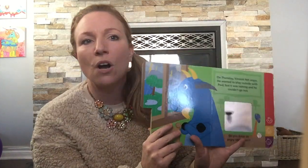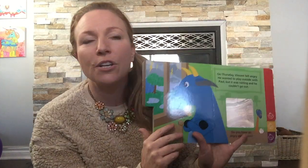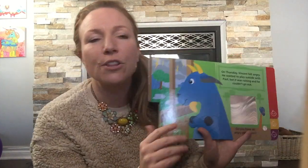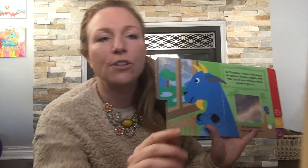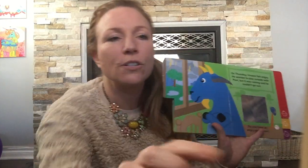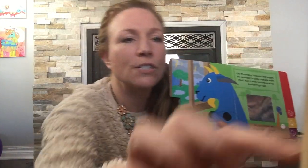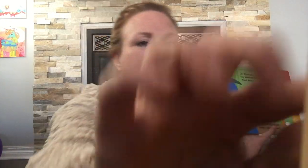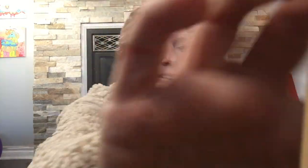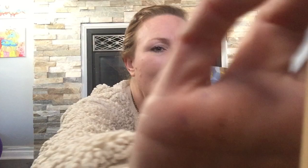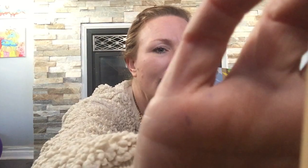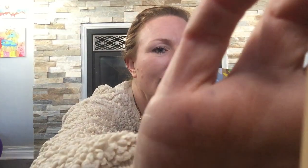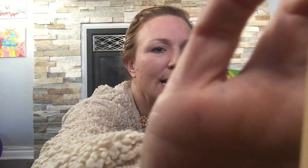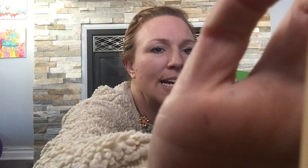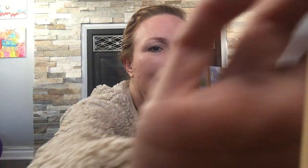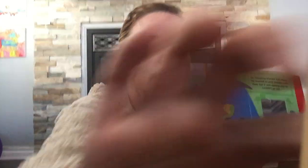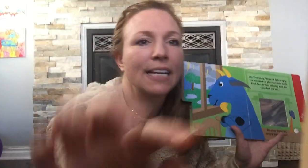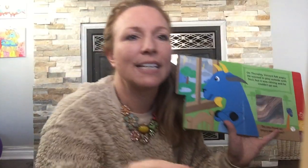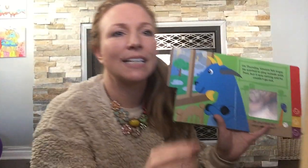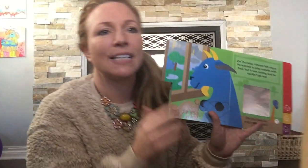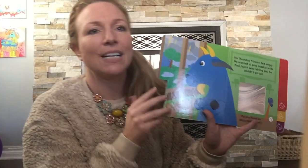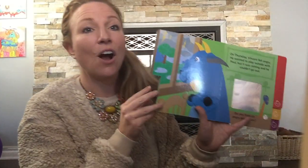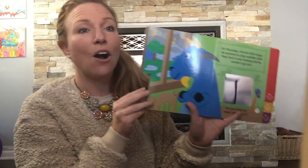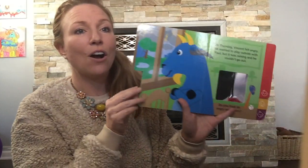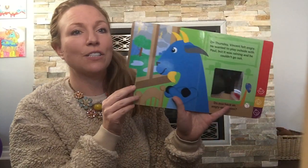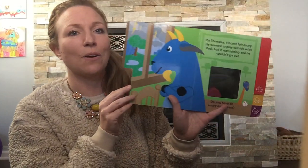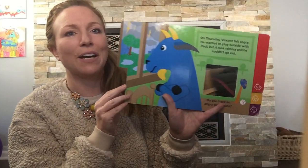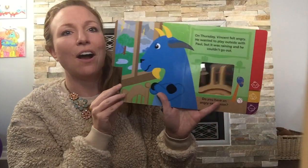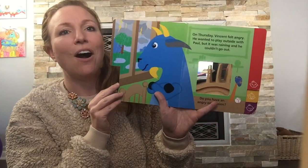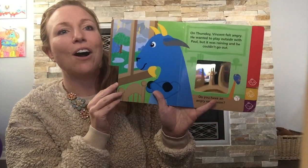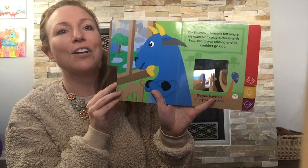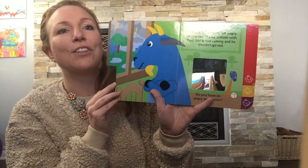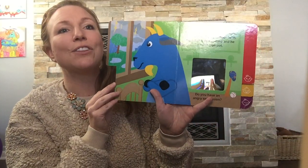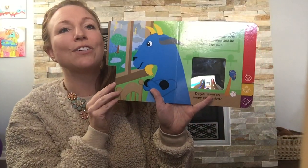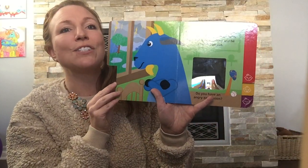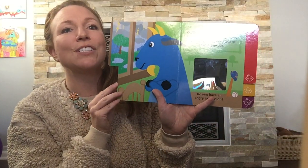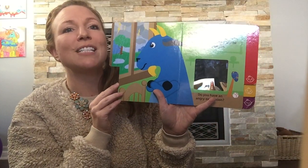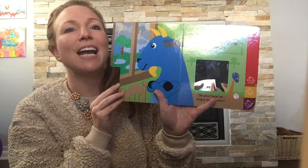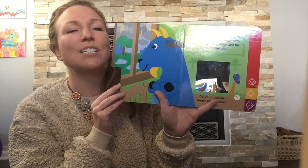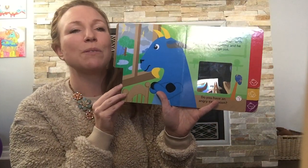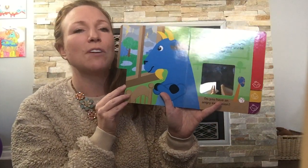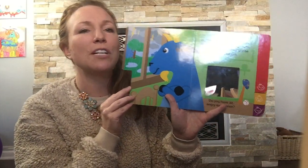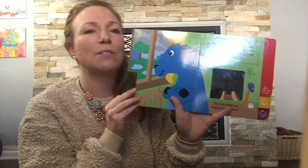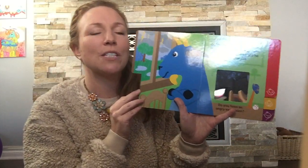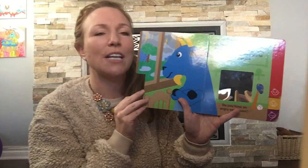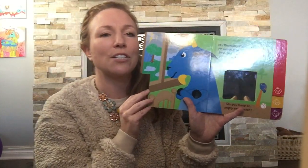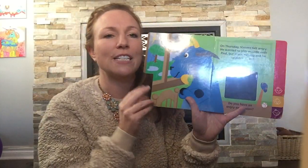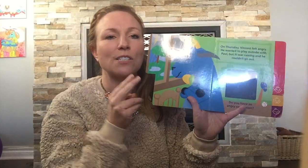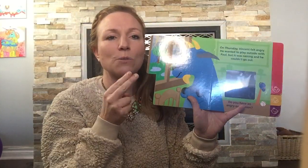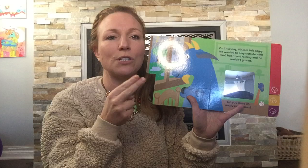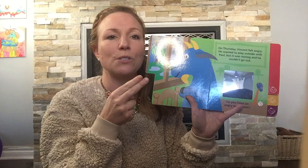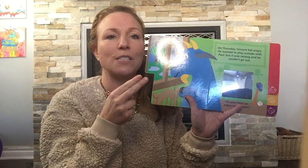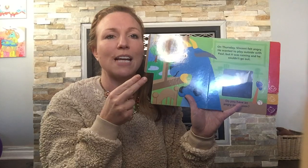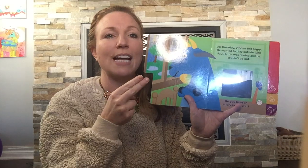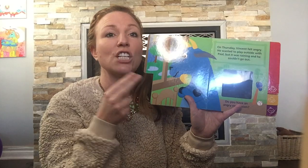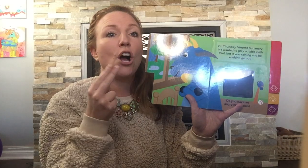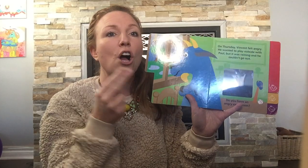On Thursday, I'm sorry. On Thursday, so we've already used the letter "T" so we'll use the H.